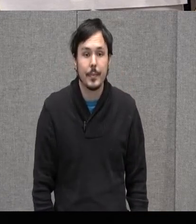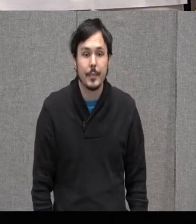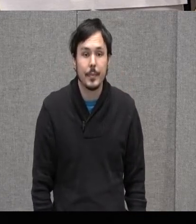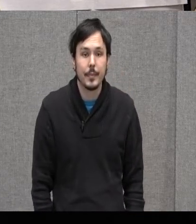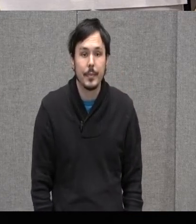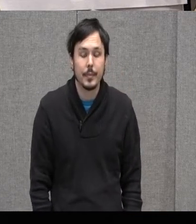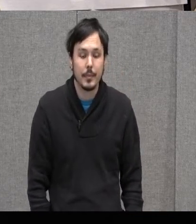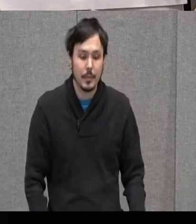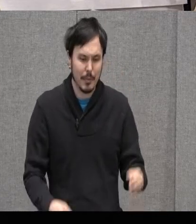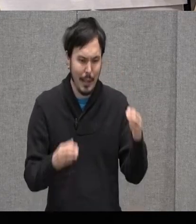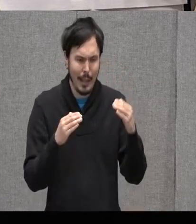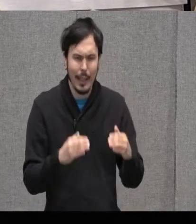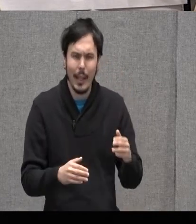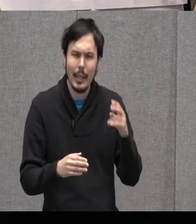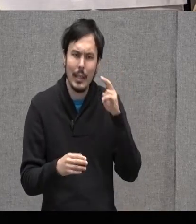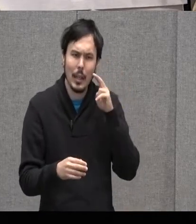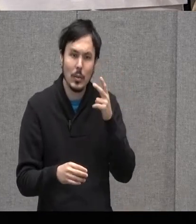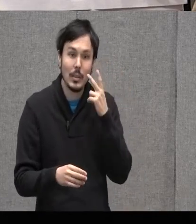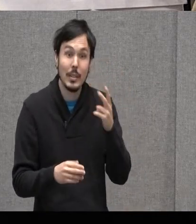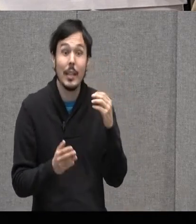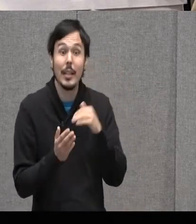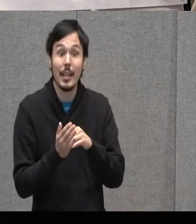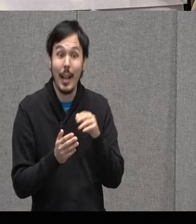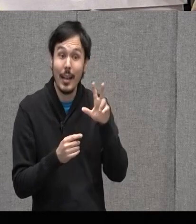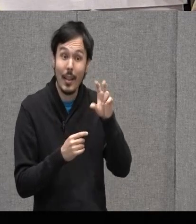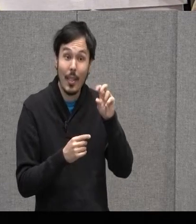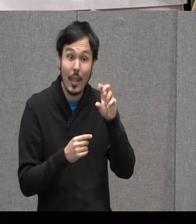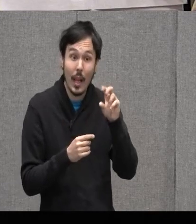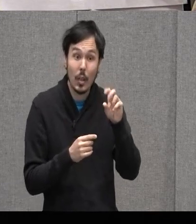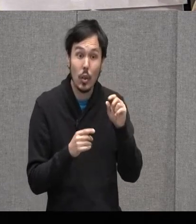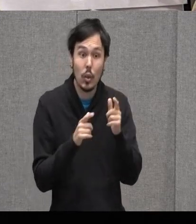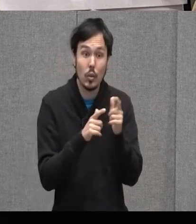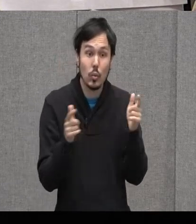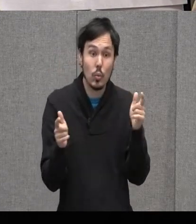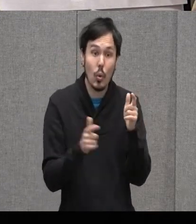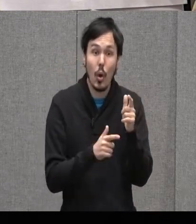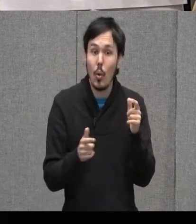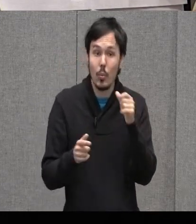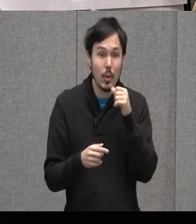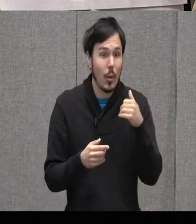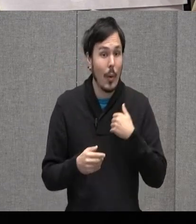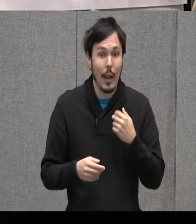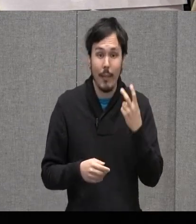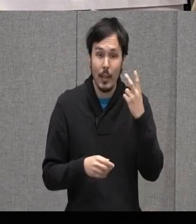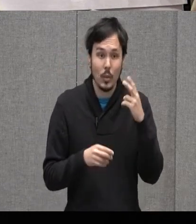And then down here, we're back in that 30s row even though we don't have these two boxes, right?